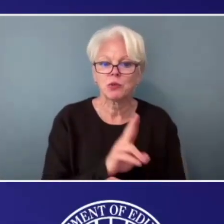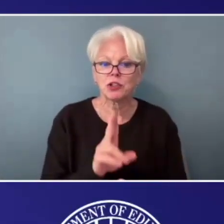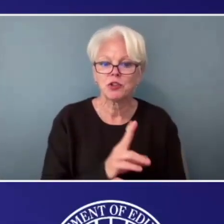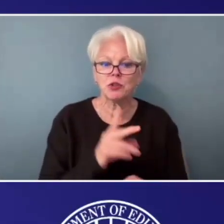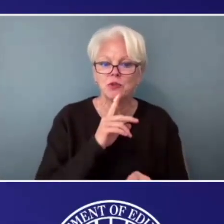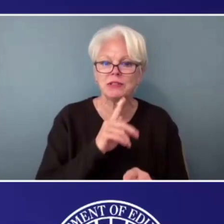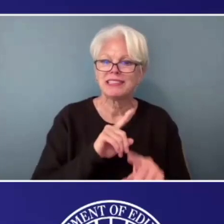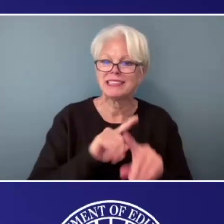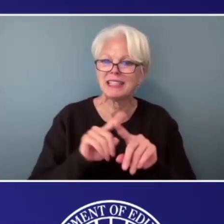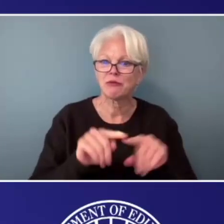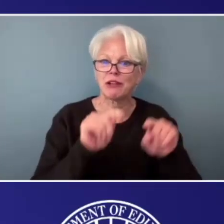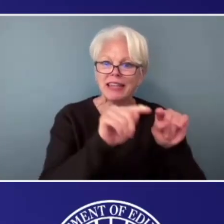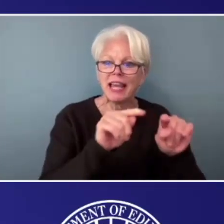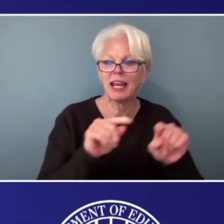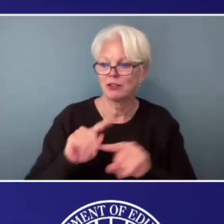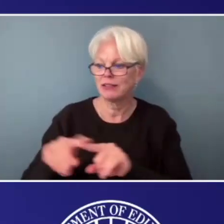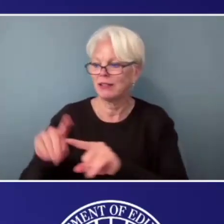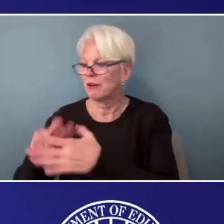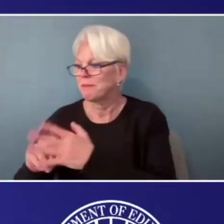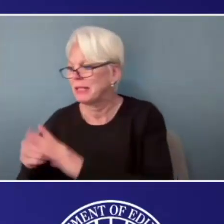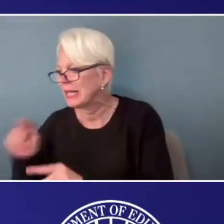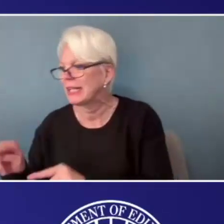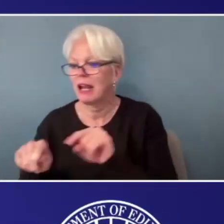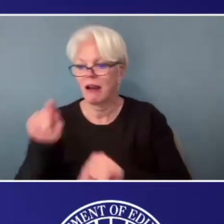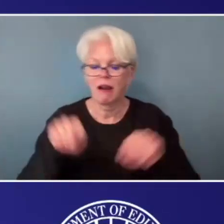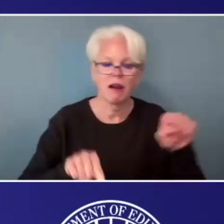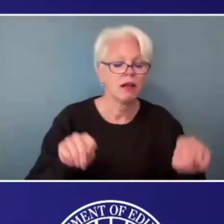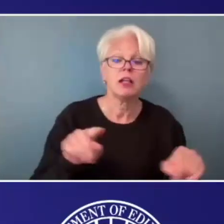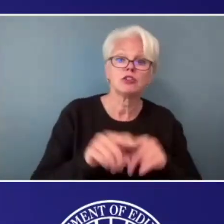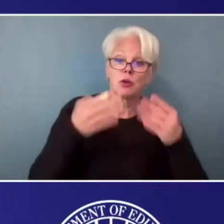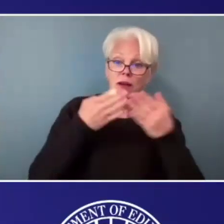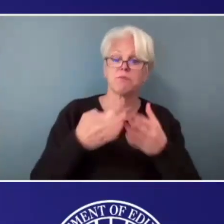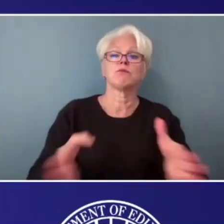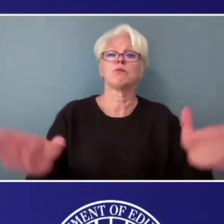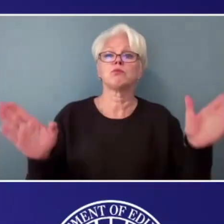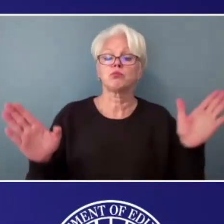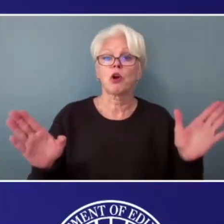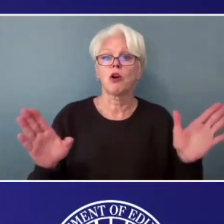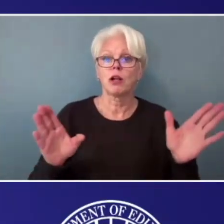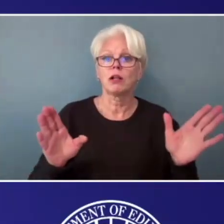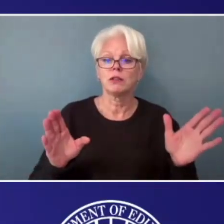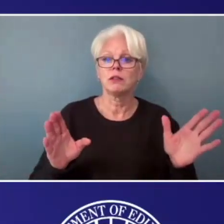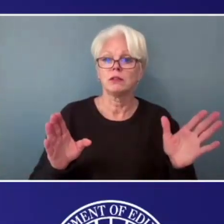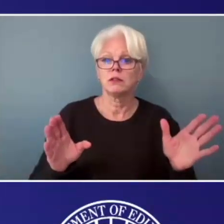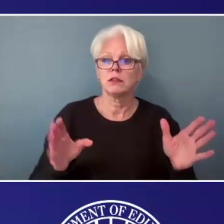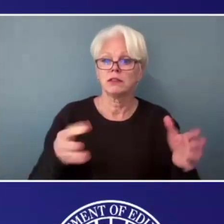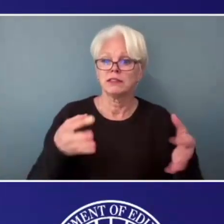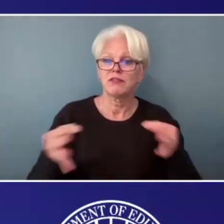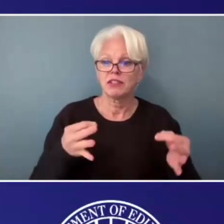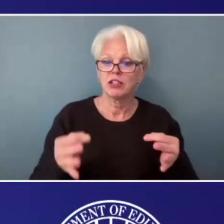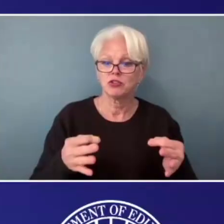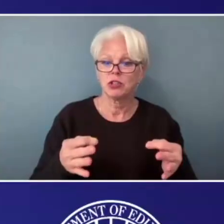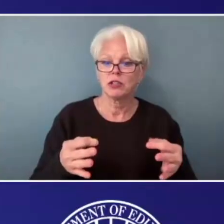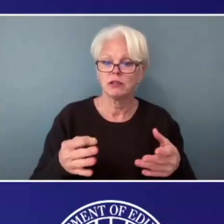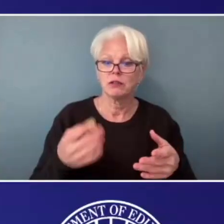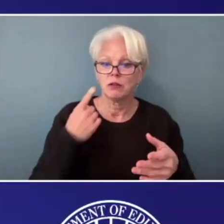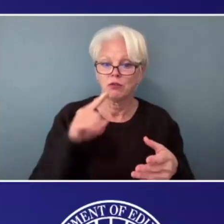which means that a broad, overarching definition of program of study would, to go back to your point, this morning, have a lot of second-order